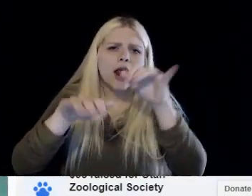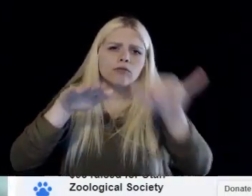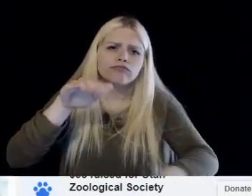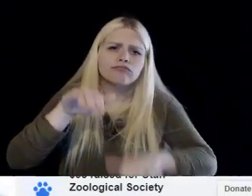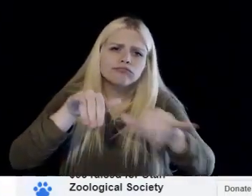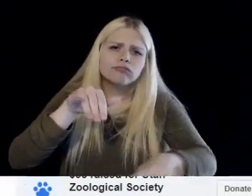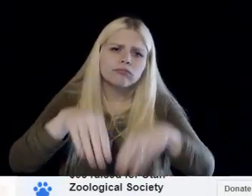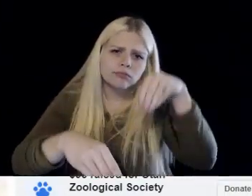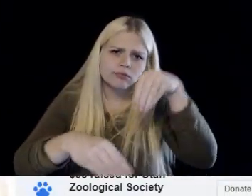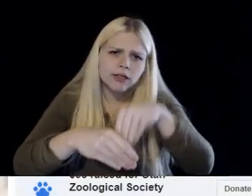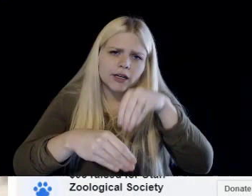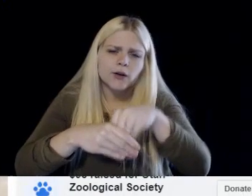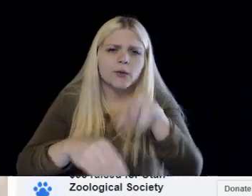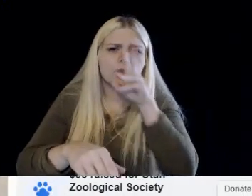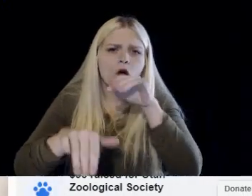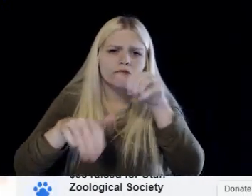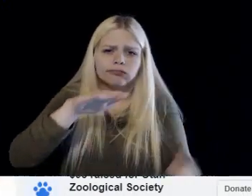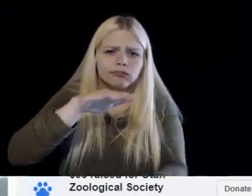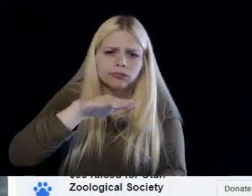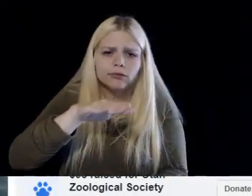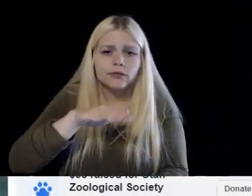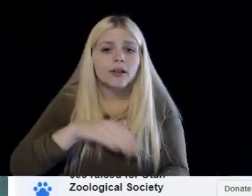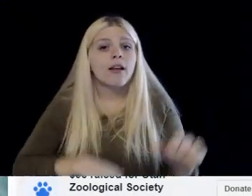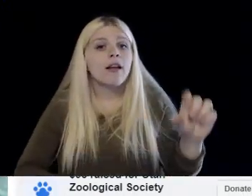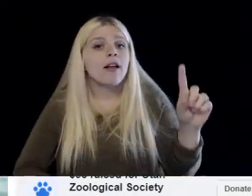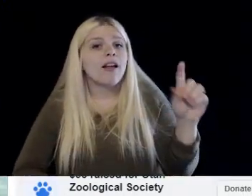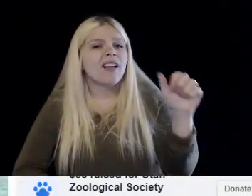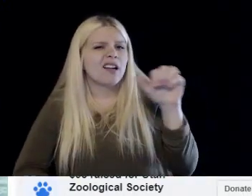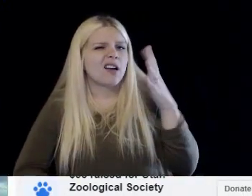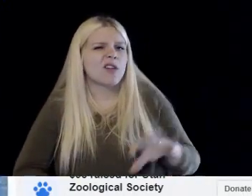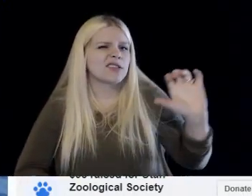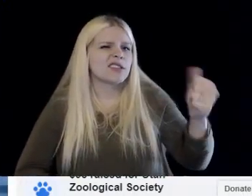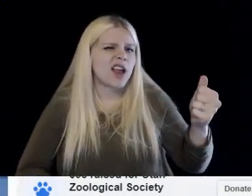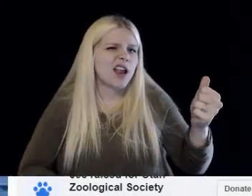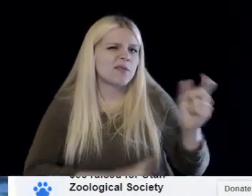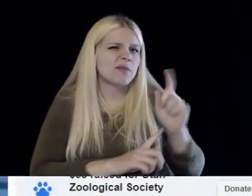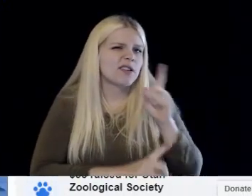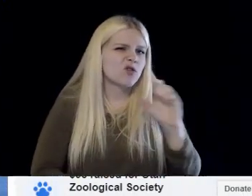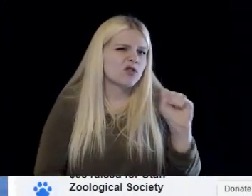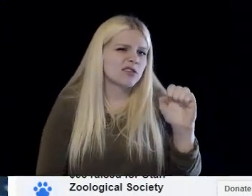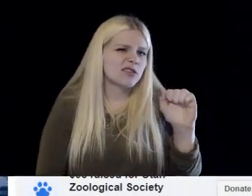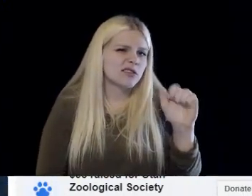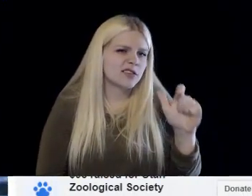ten minutes underwater, and the harbor seals can stay underwater for about 20 minutes.